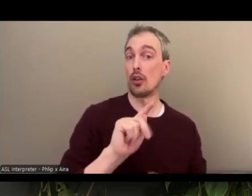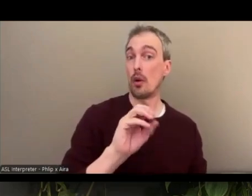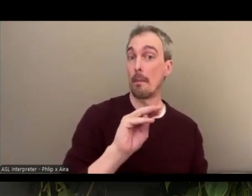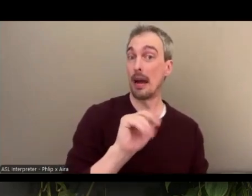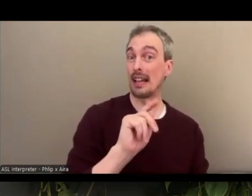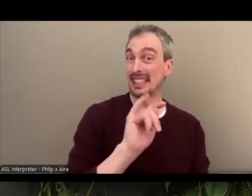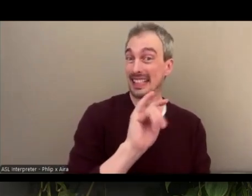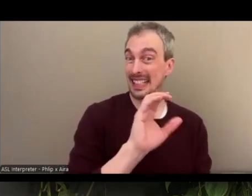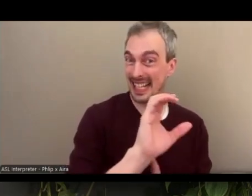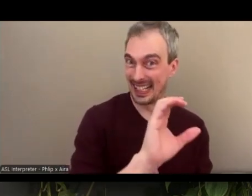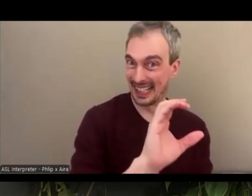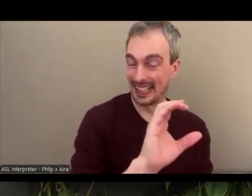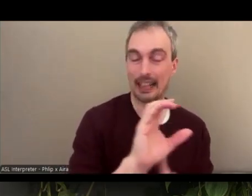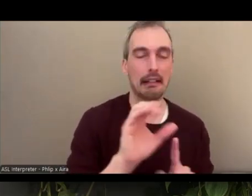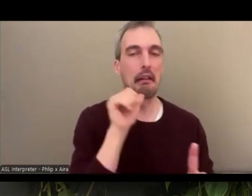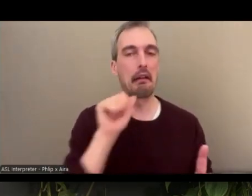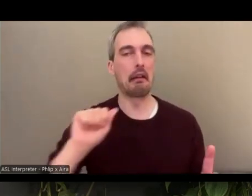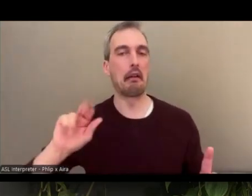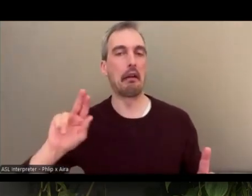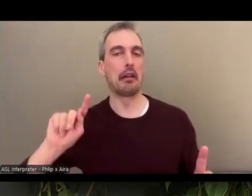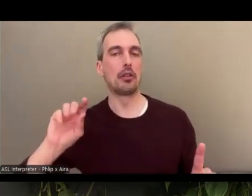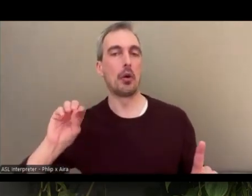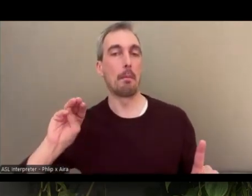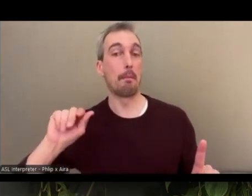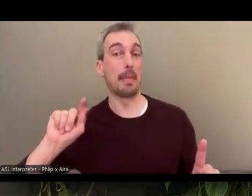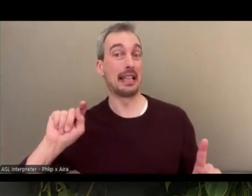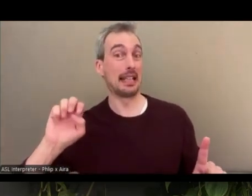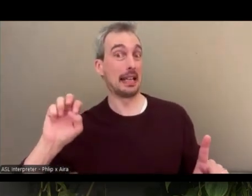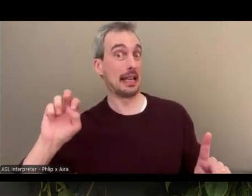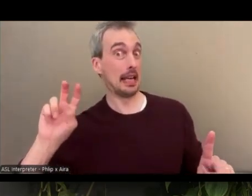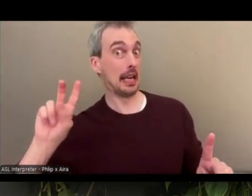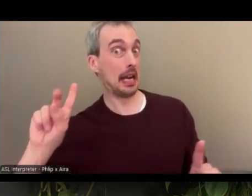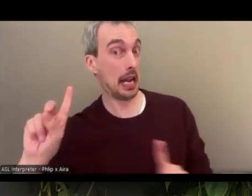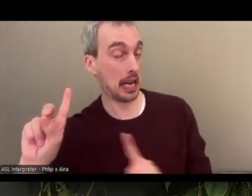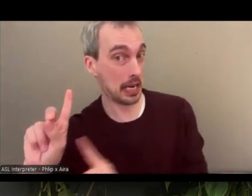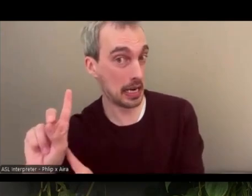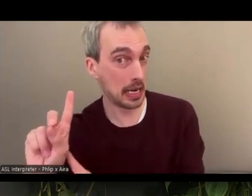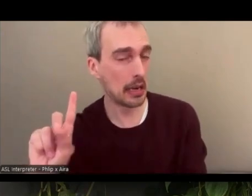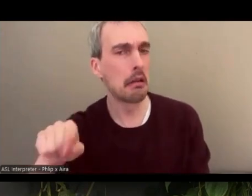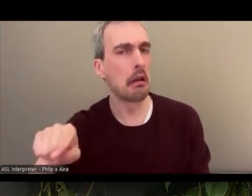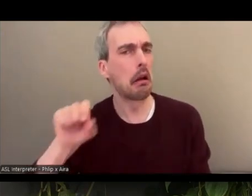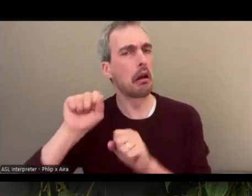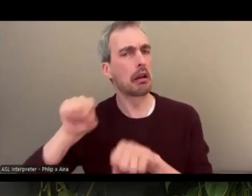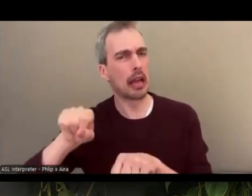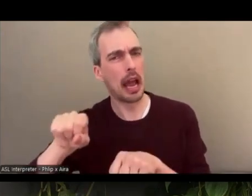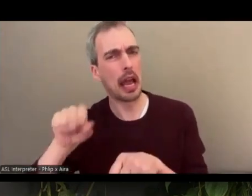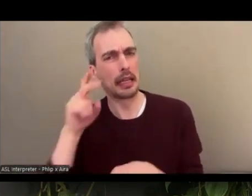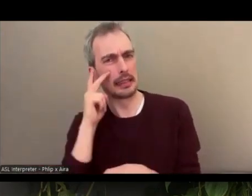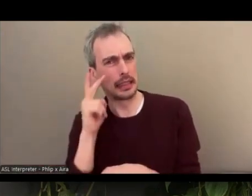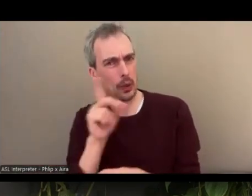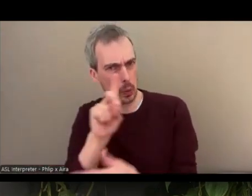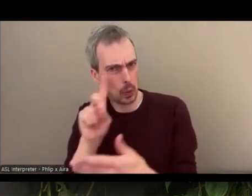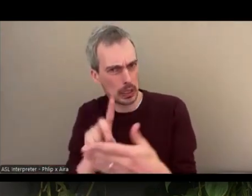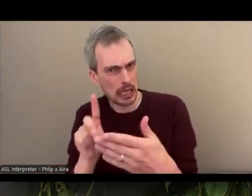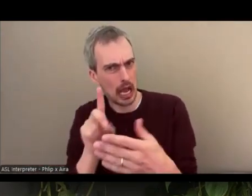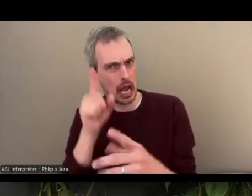Because there is such a thing as automated tools that can do things like take into account design intent. Which the automatic tools can't do.